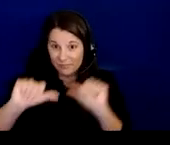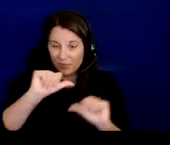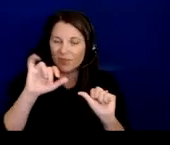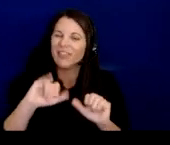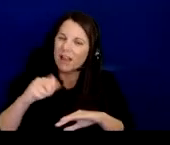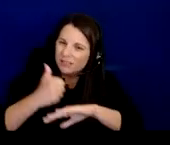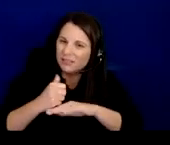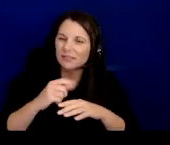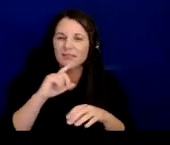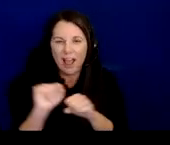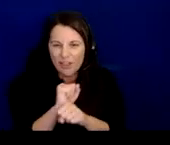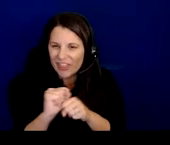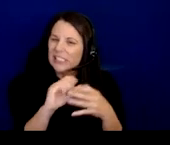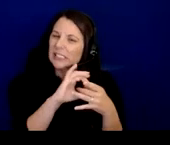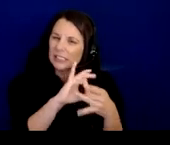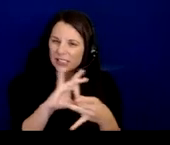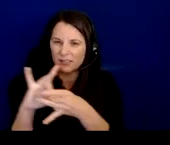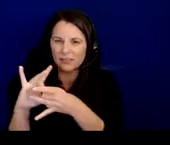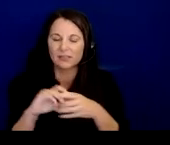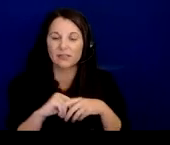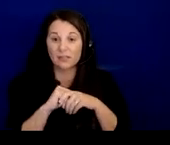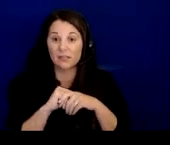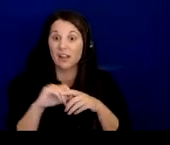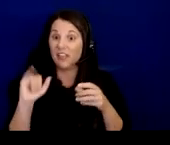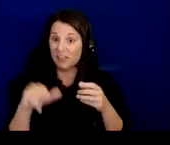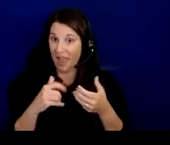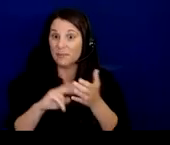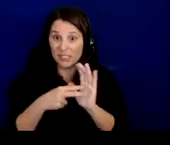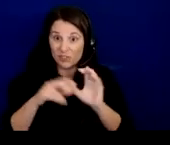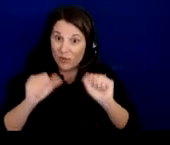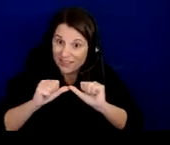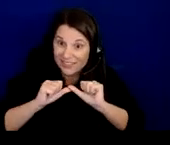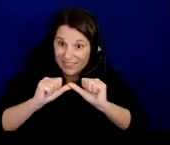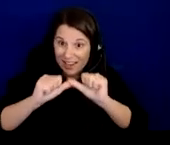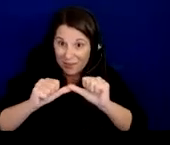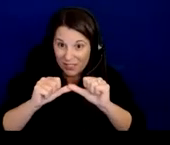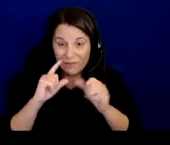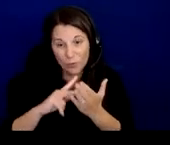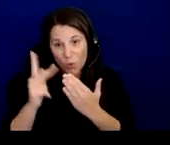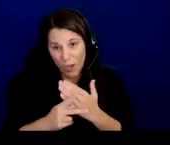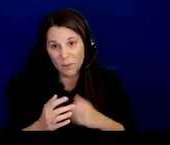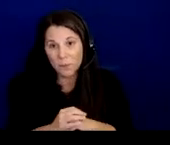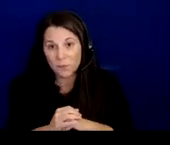Those authentic relationships is what creates the sustainability of the program.